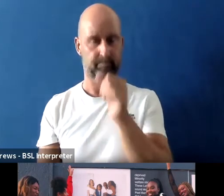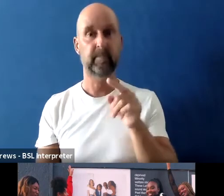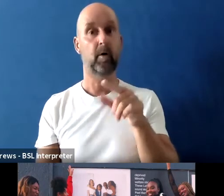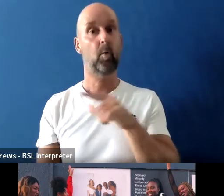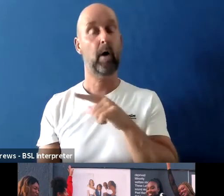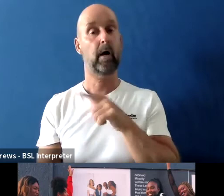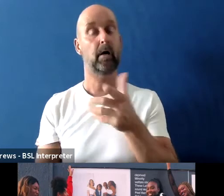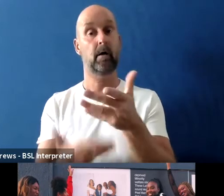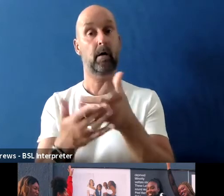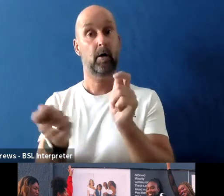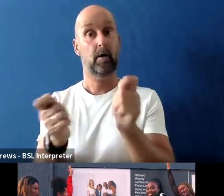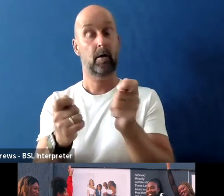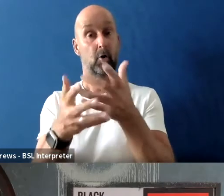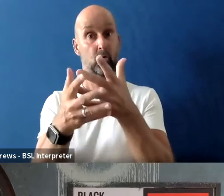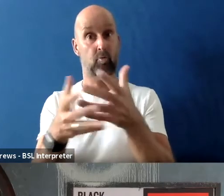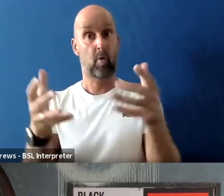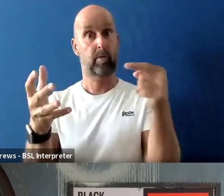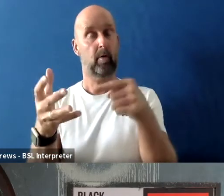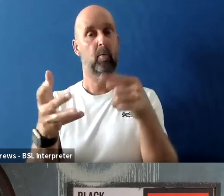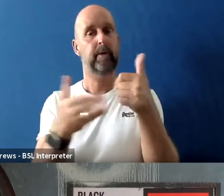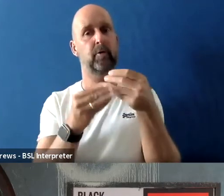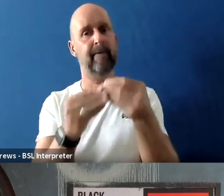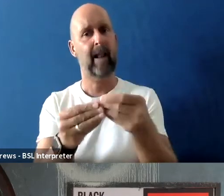we need to value and invest in young artists and creatives.